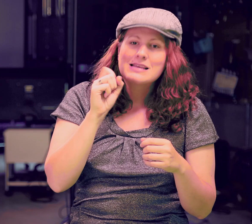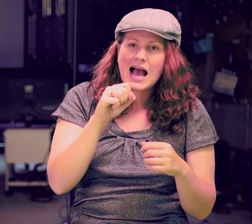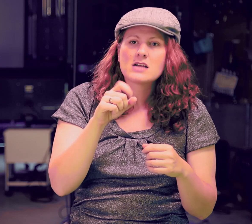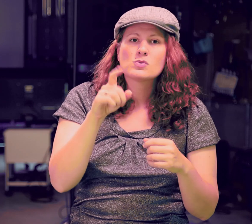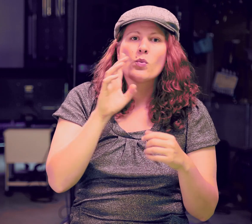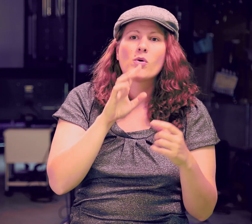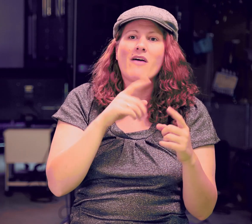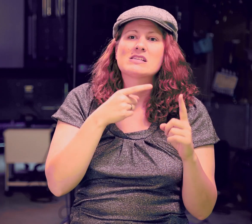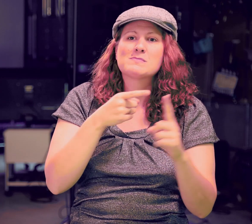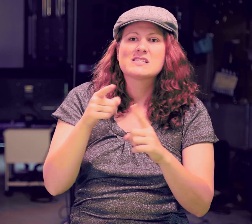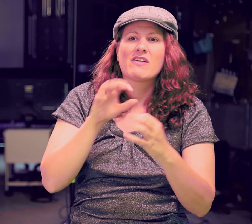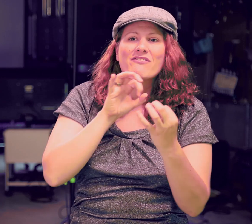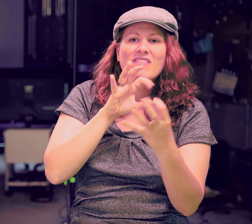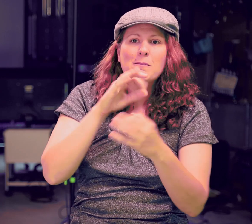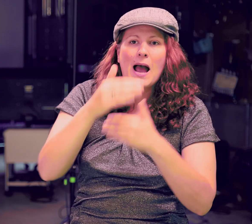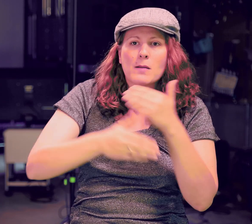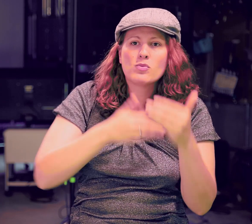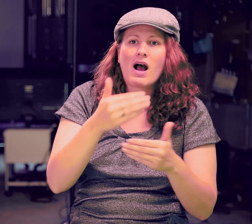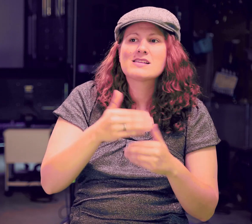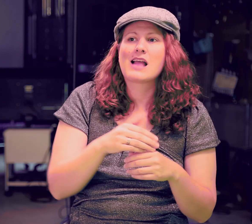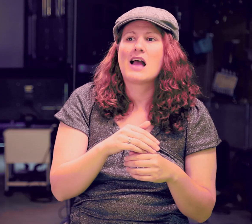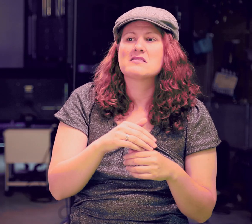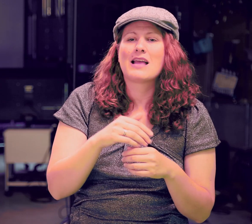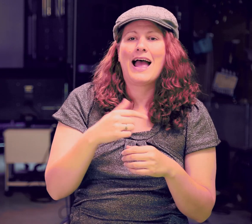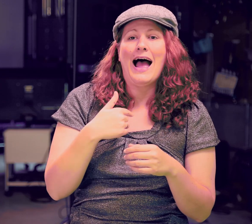Yes you would have specific feedback process.